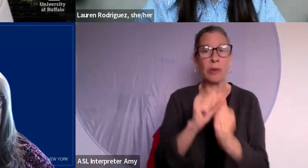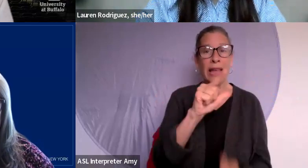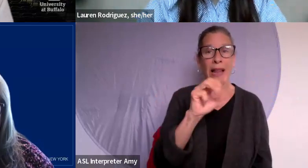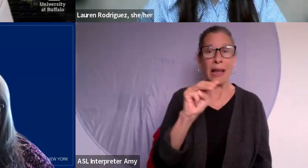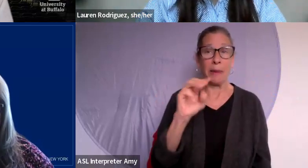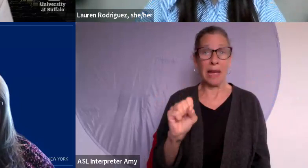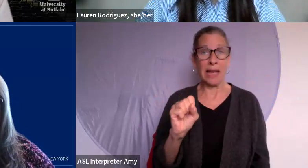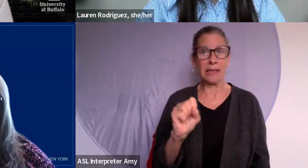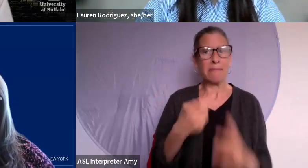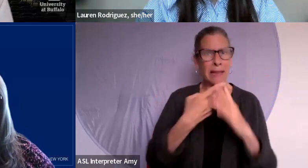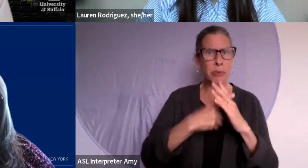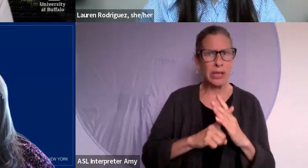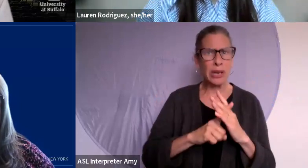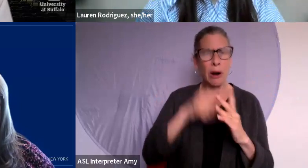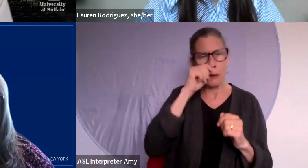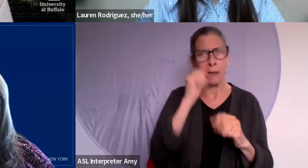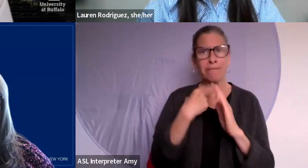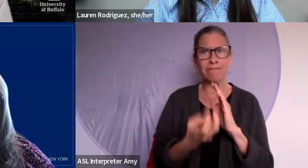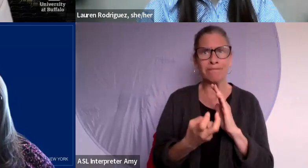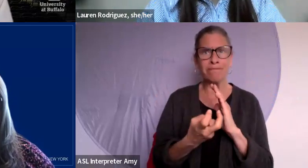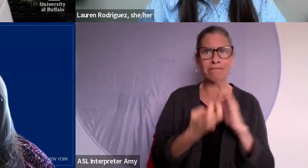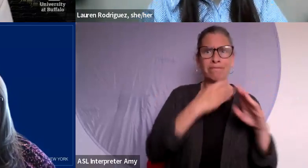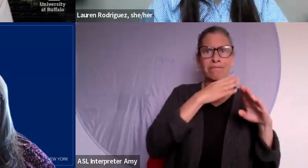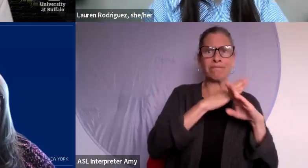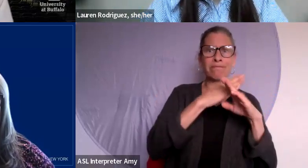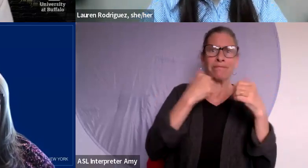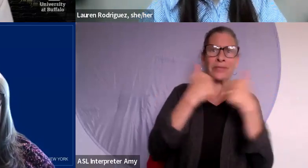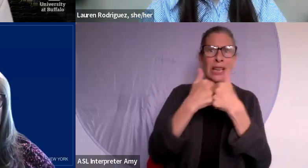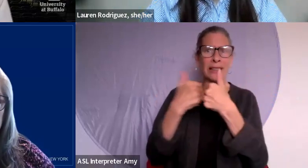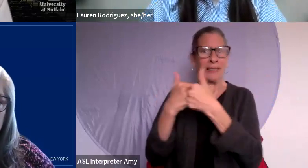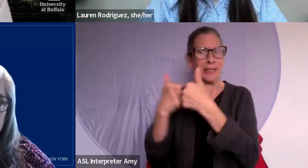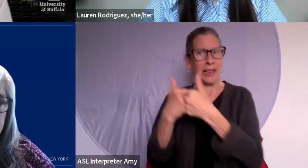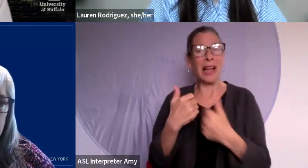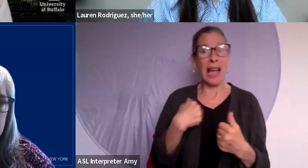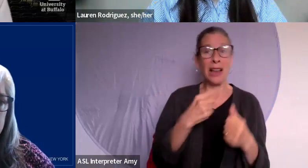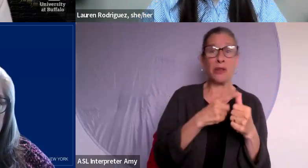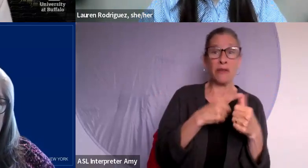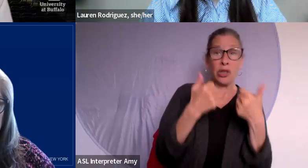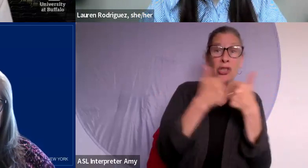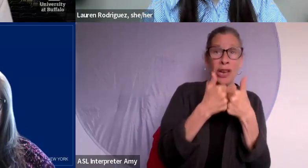got into this, we came up against several challenges. So the first thing was that initially, and this was in the